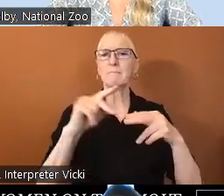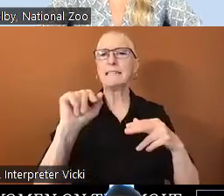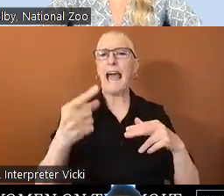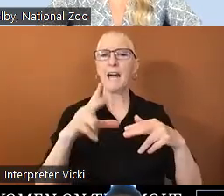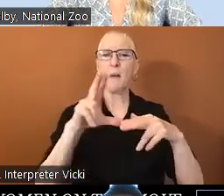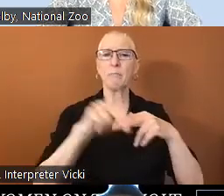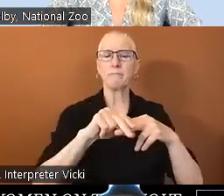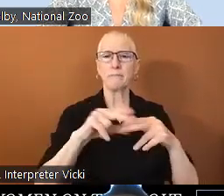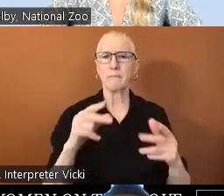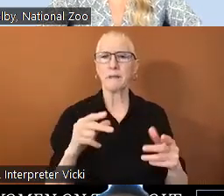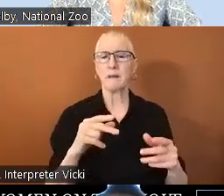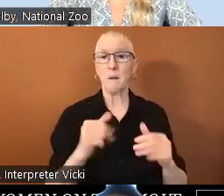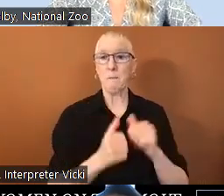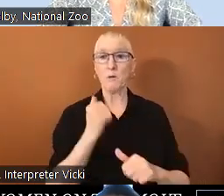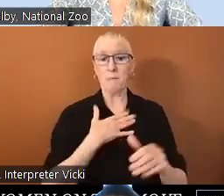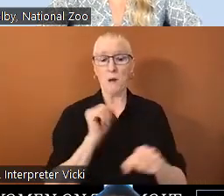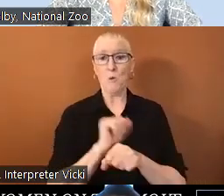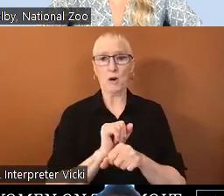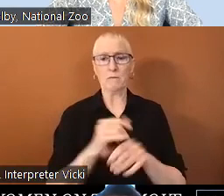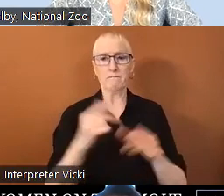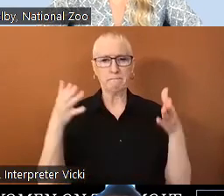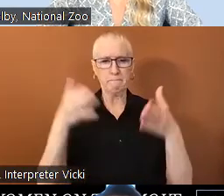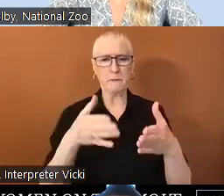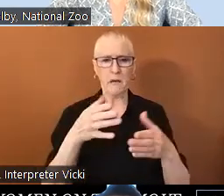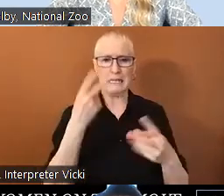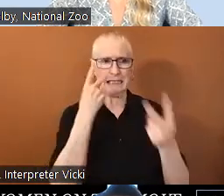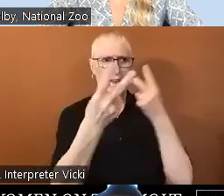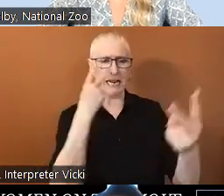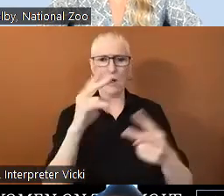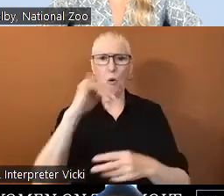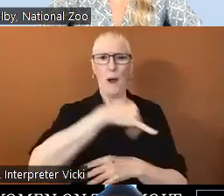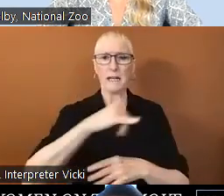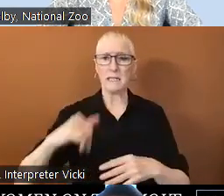So most of my work focuses on tracking whales by sight, that is conducting surveys by plane,